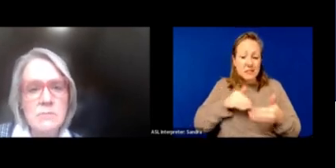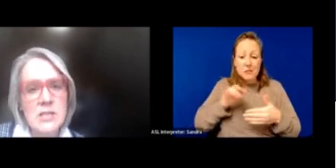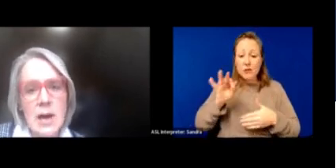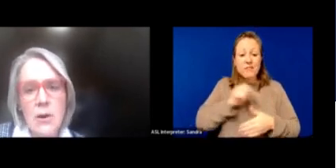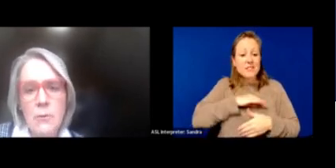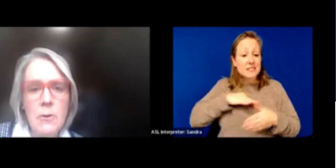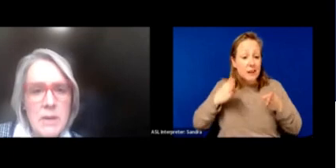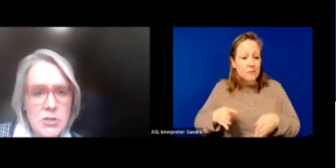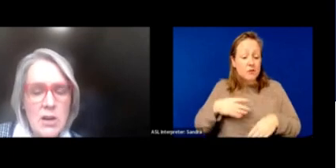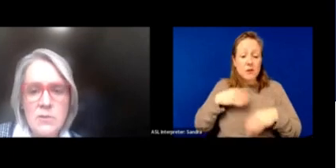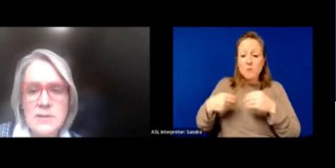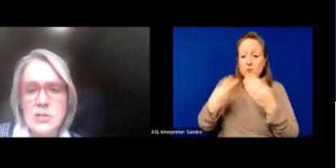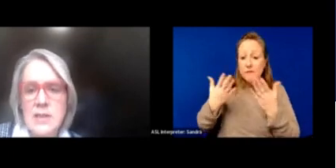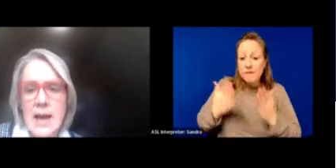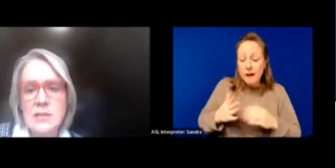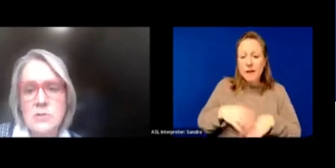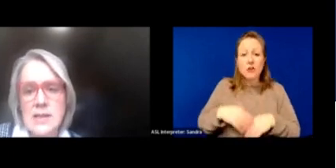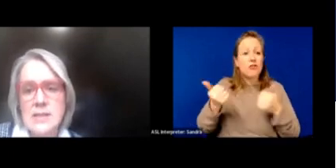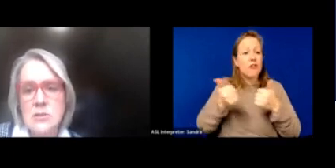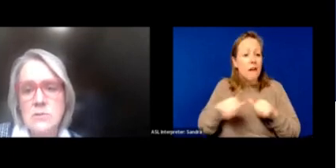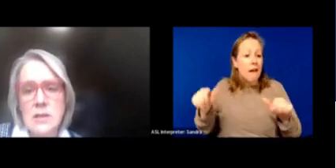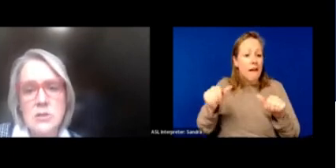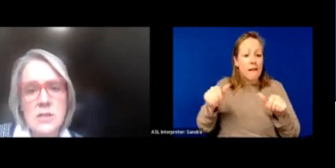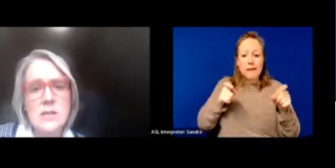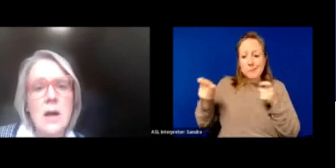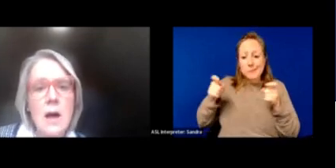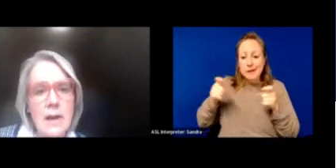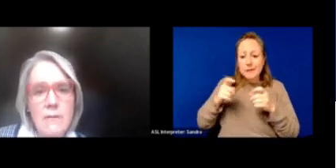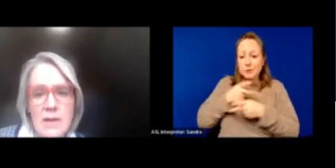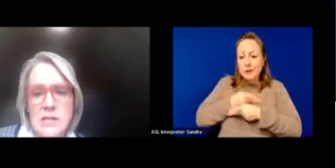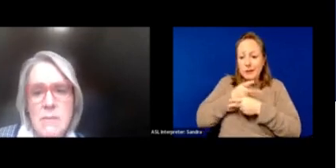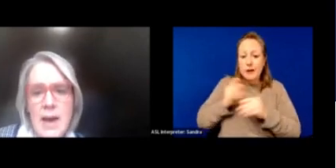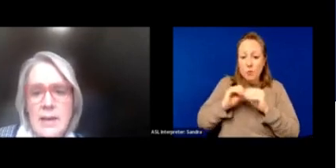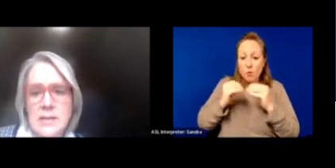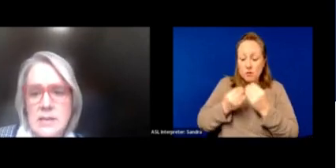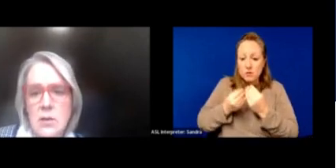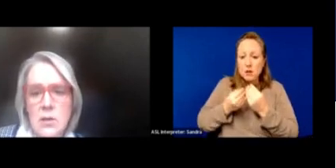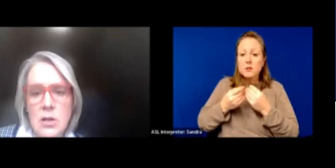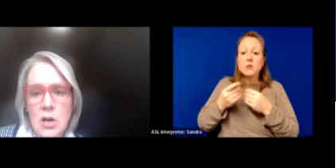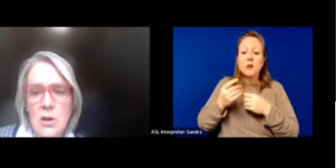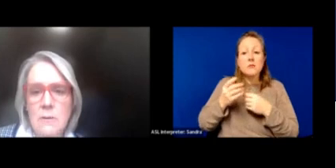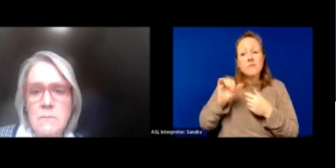MCO, or managed care organization exercises due diligence, that events may still occur.